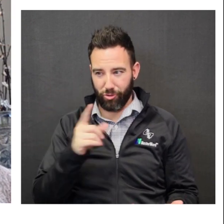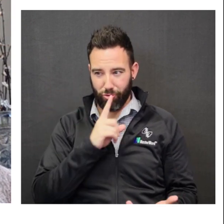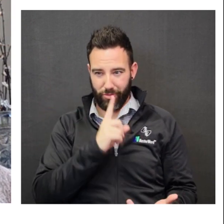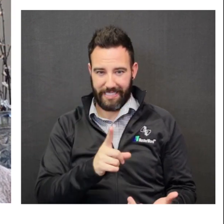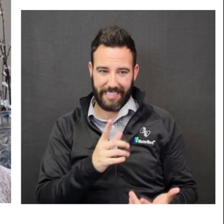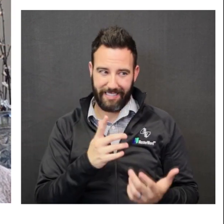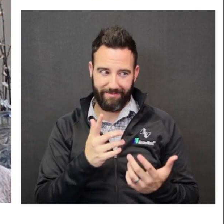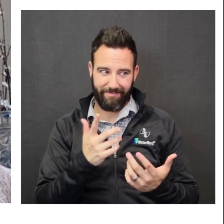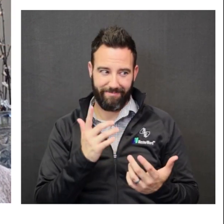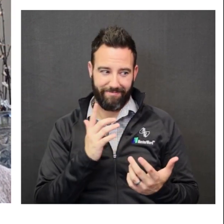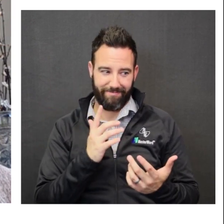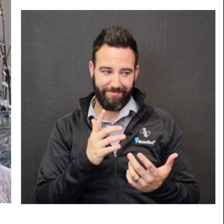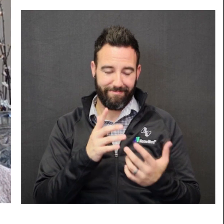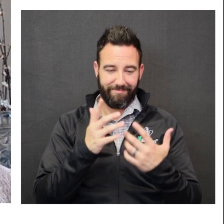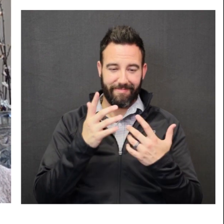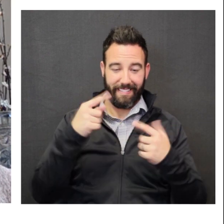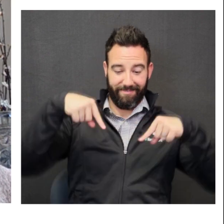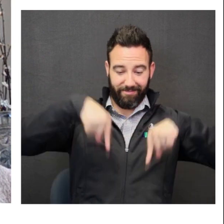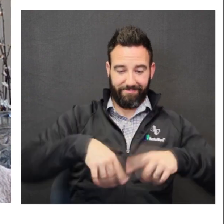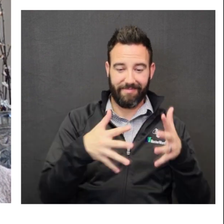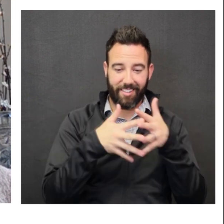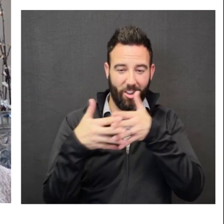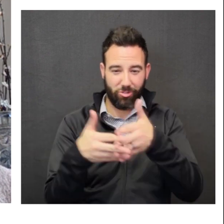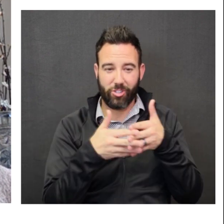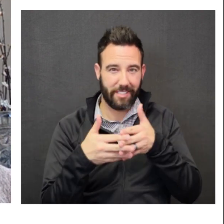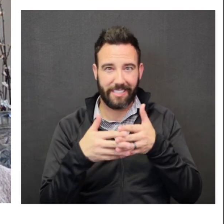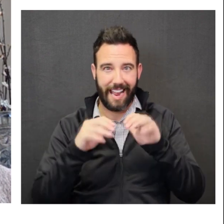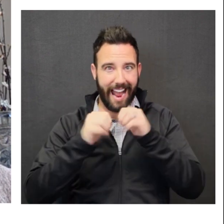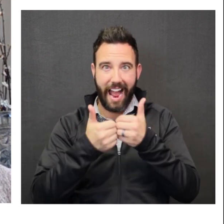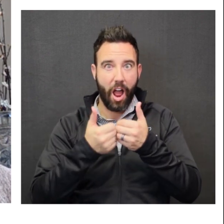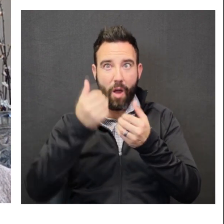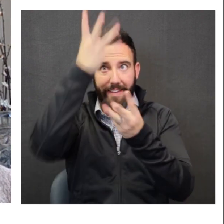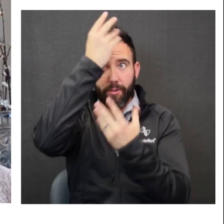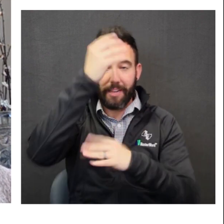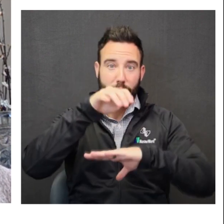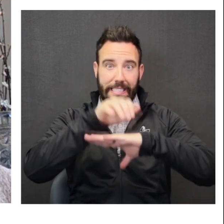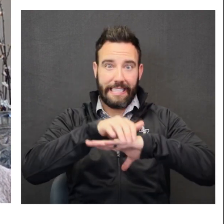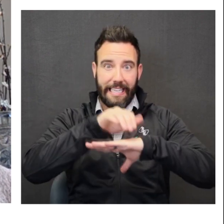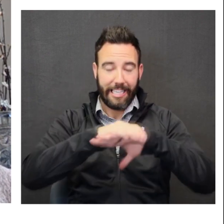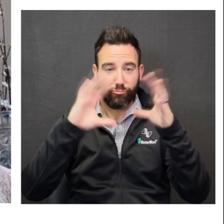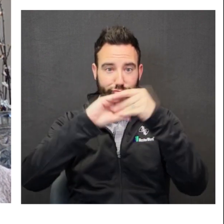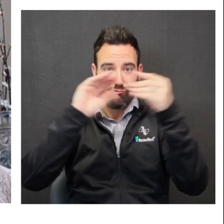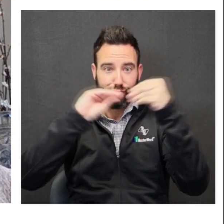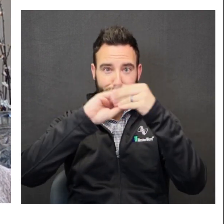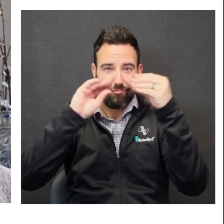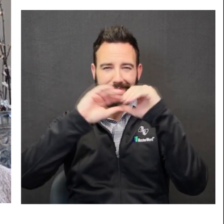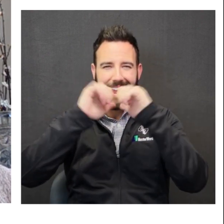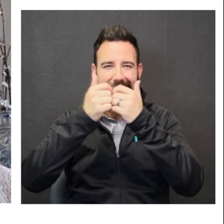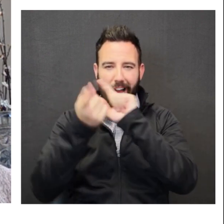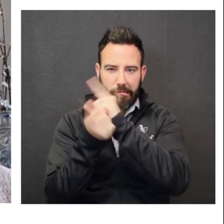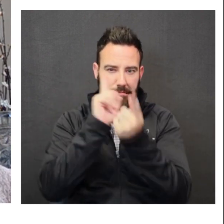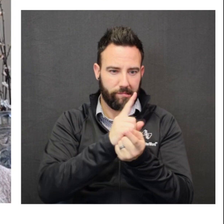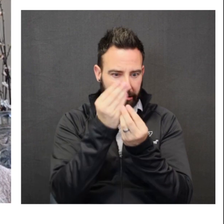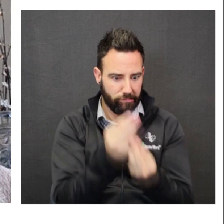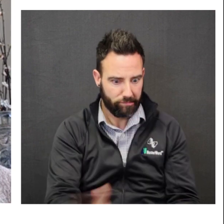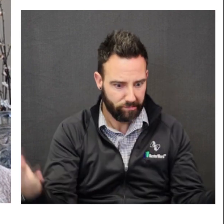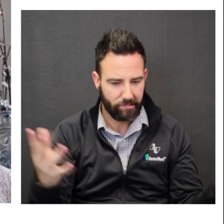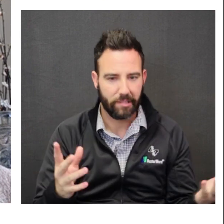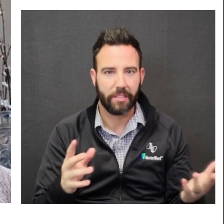communities in this country were local radio stations. 186 00:00:00,undefined --> 00:07:02,88 You know, the local radio station that, that's in Spanish ,or in Vietnamese, or you know,